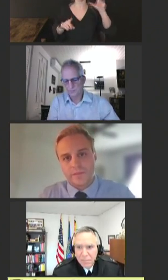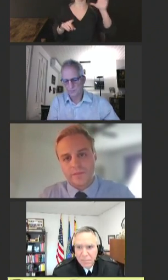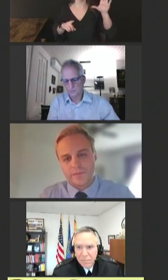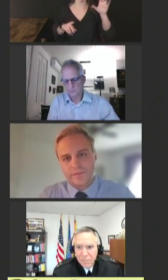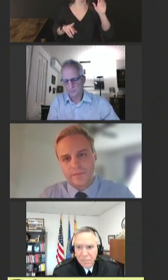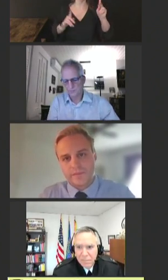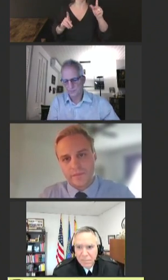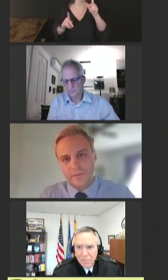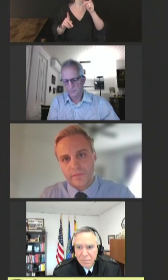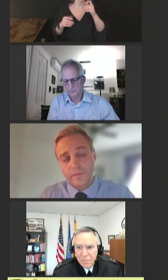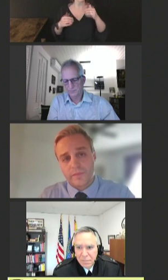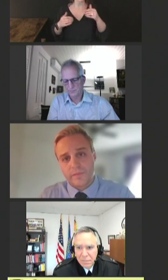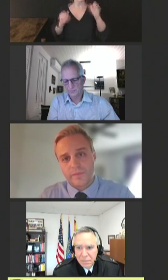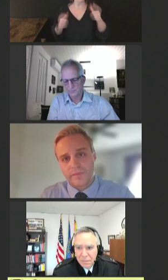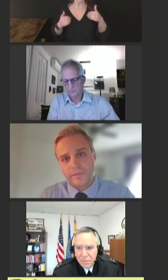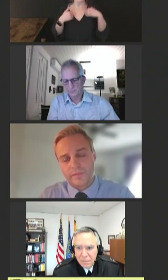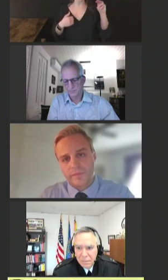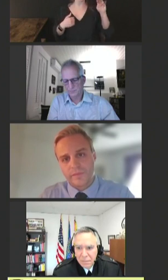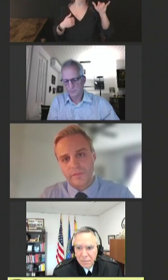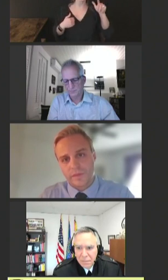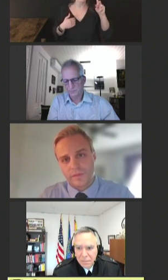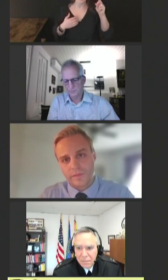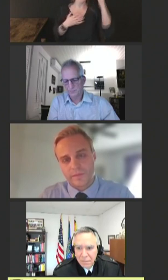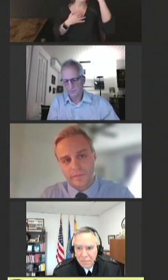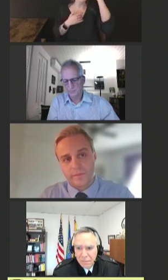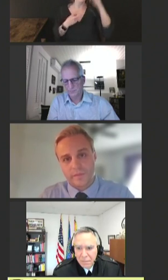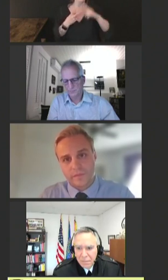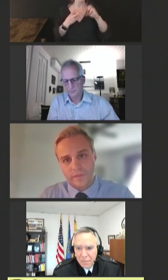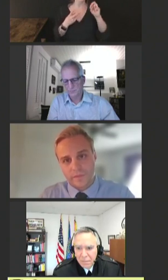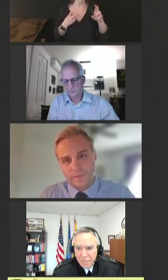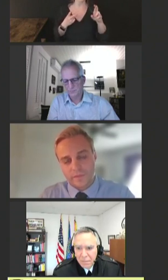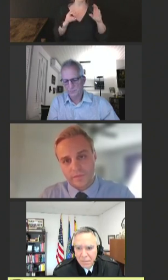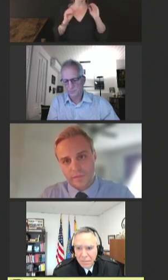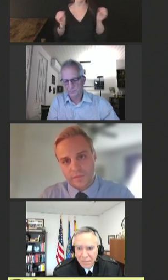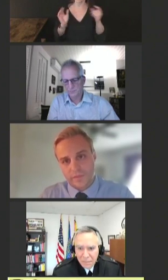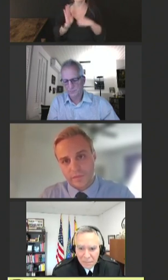disease. What does that ruling mean for you guys? That means actually placing a larger emphasis or